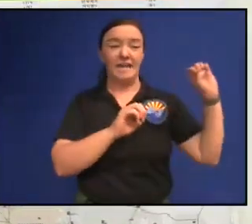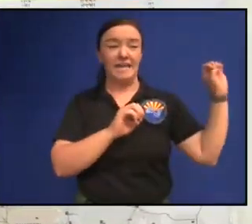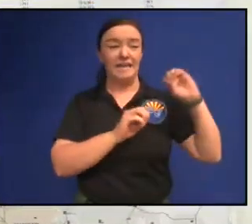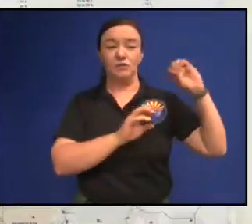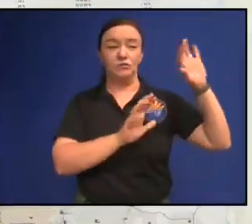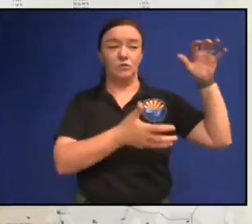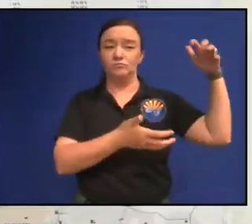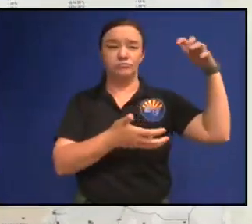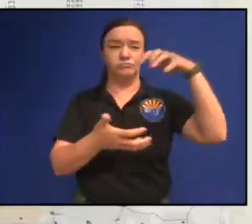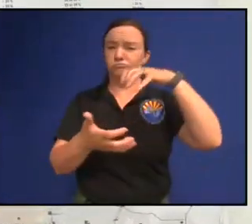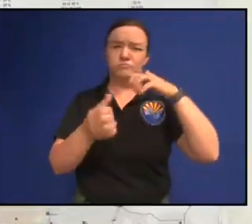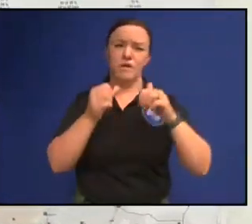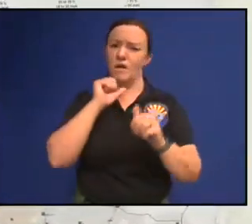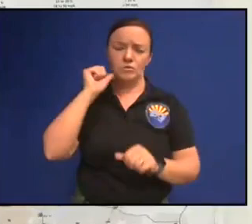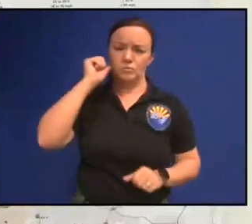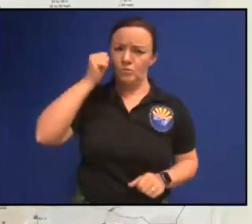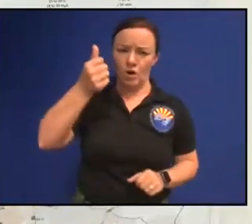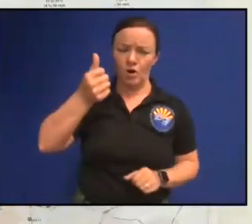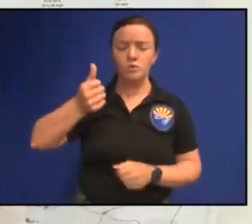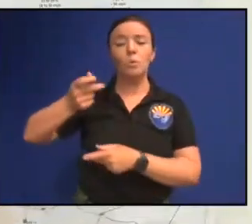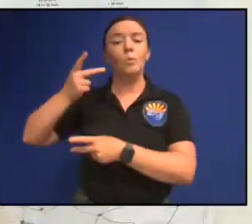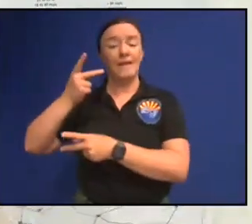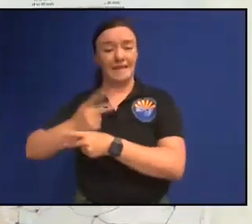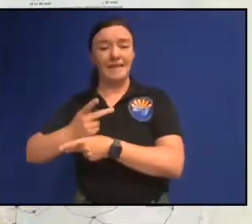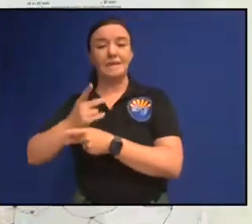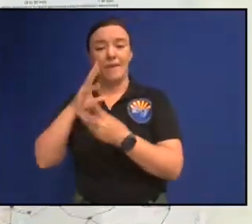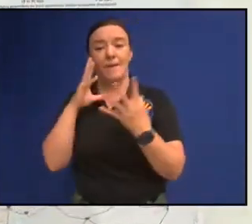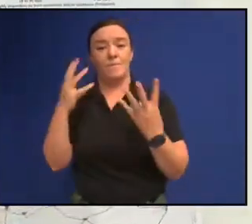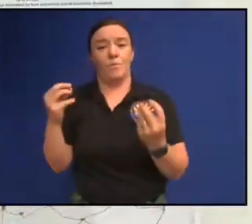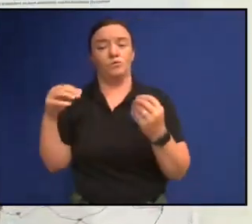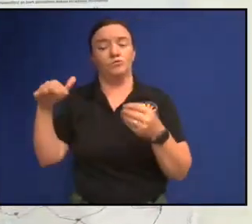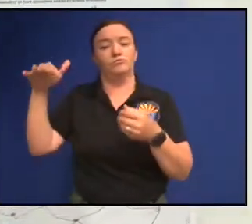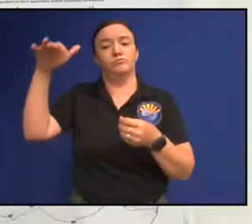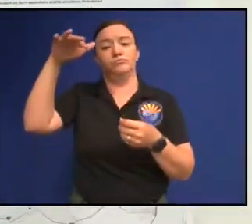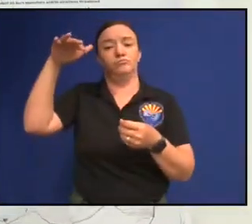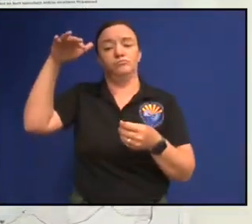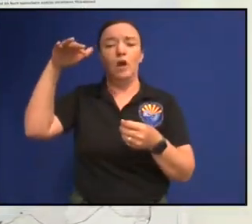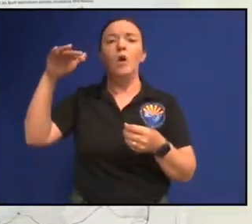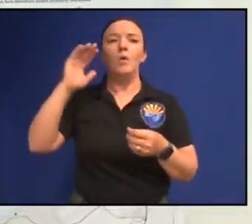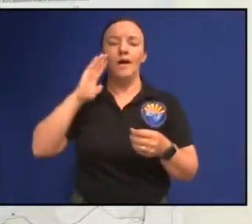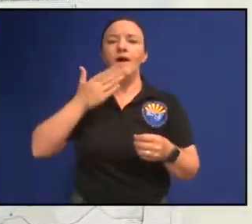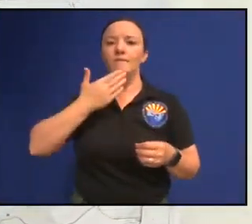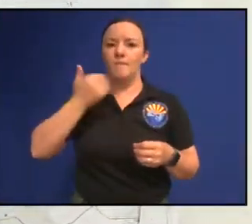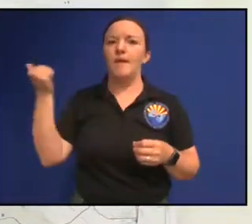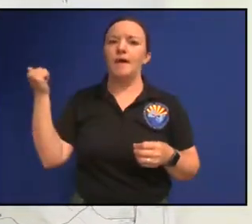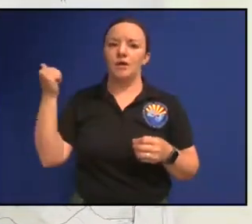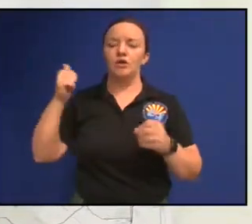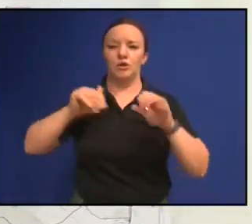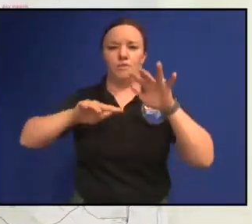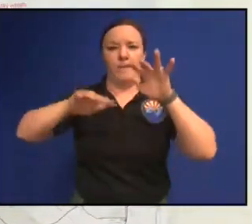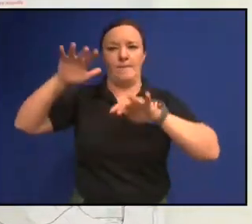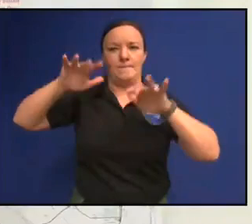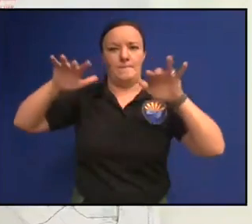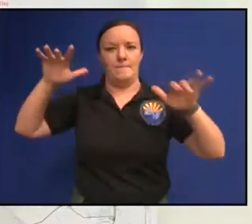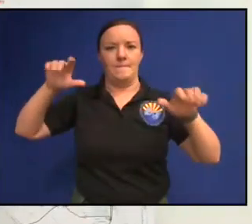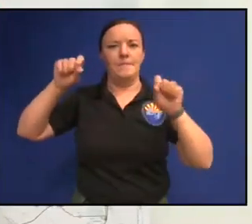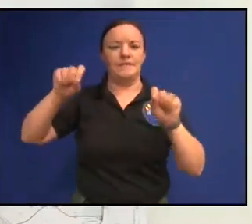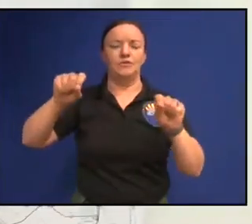THE AREA, WE'LL PROBABLY HAVE BETTER DYNAMICS, BETTER INSTABILITY AND SEE MORE SHOWERS AND THUNDERSTORMS ACROSS THE REGION TOMORROW, EVEN THOUGH WE HAVE CHANCES